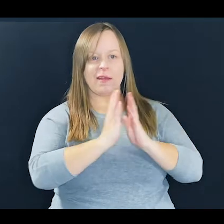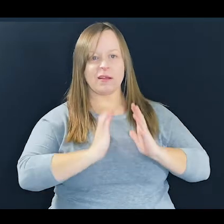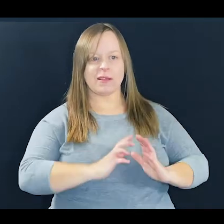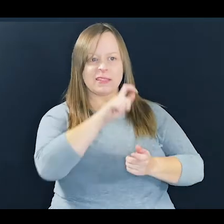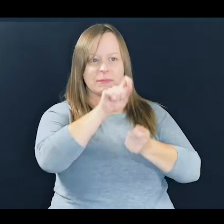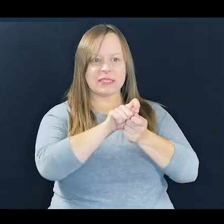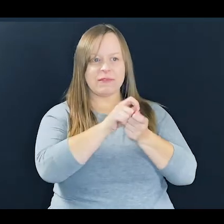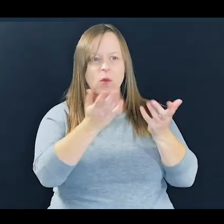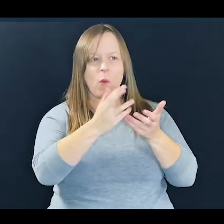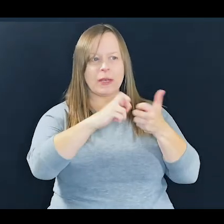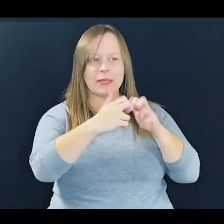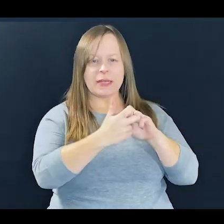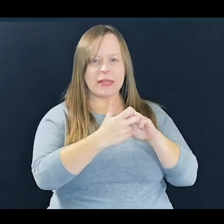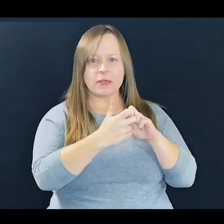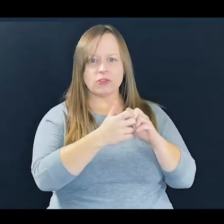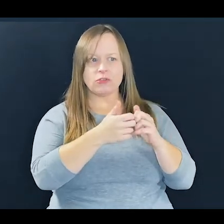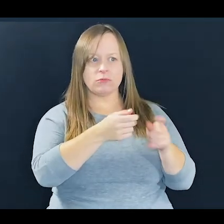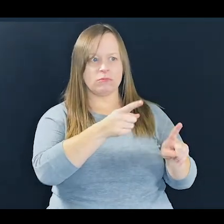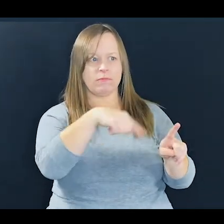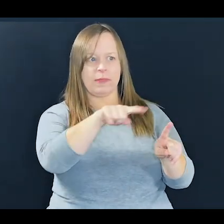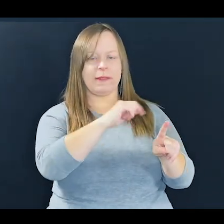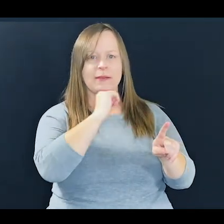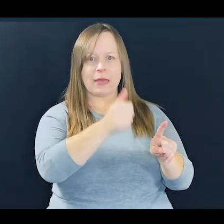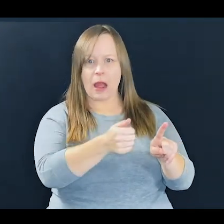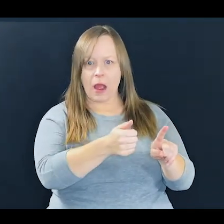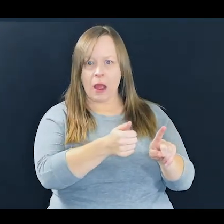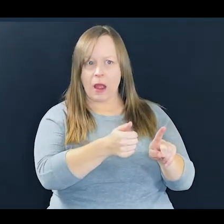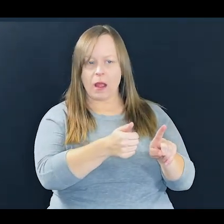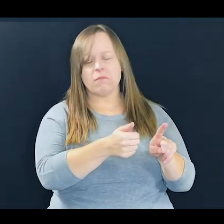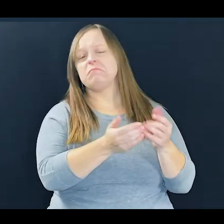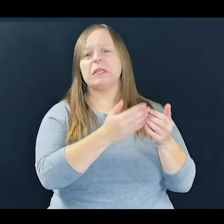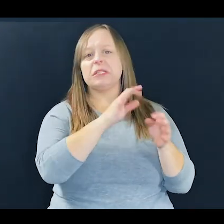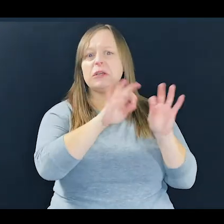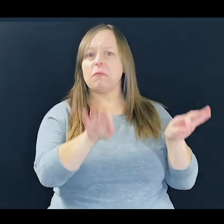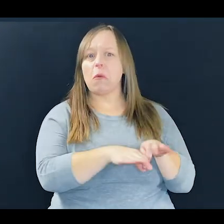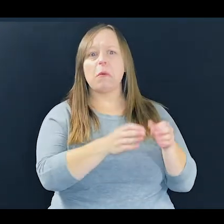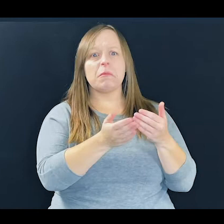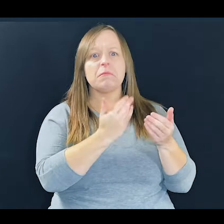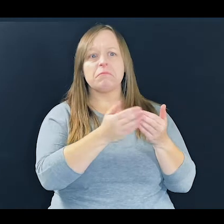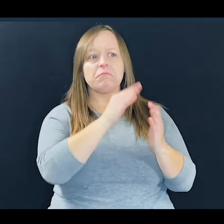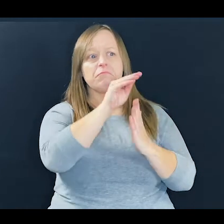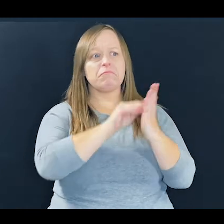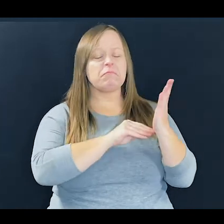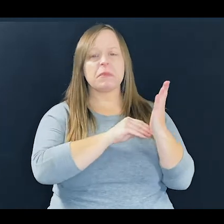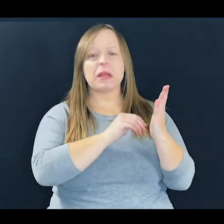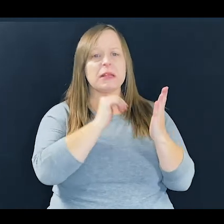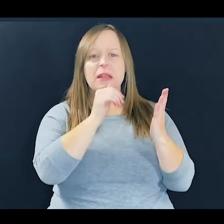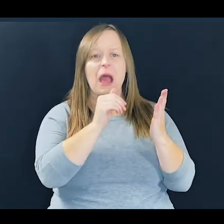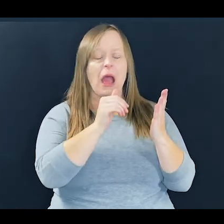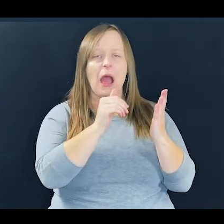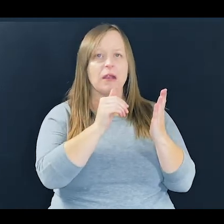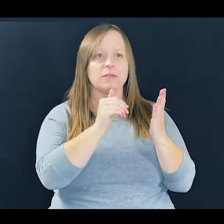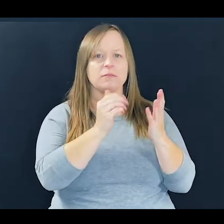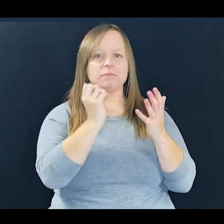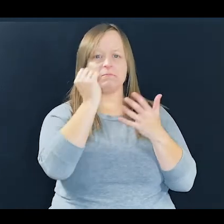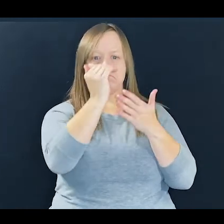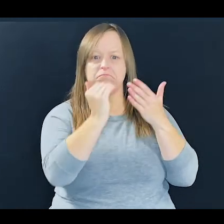to specify what issue they are denying. So it's a pretty easy form to fill out. It's not a multiple stage process.